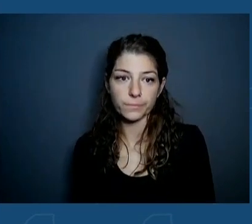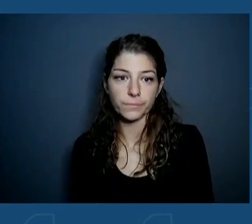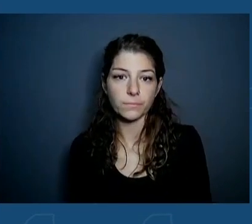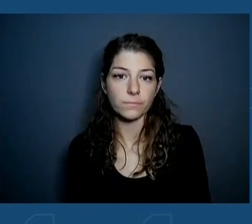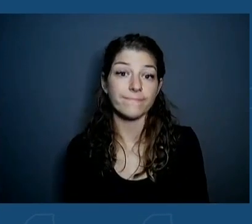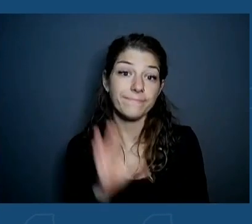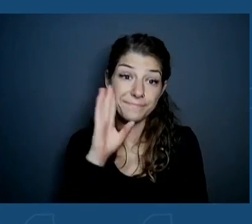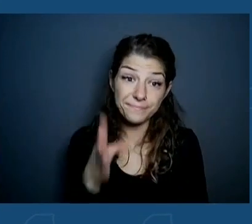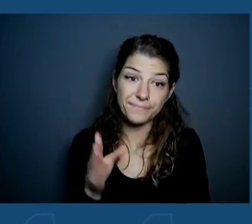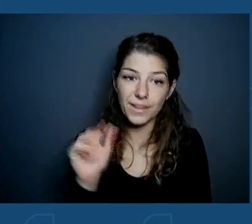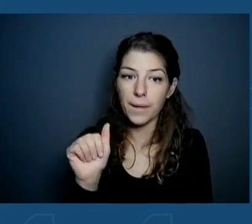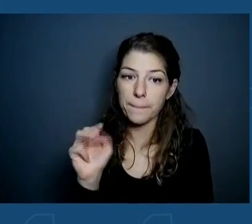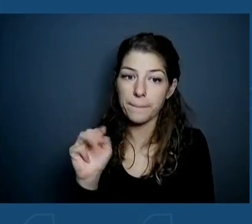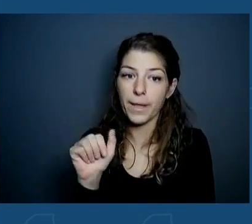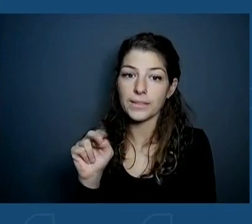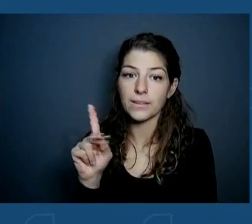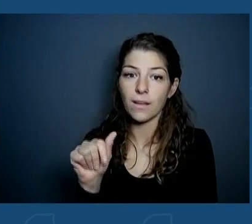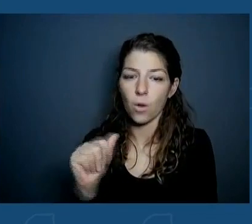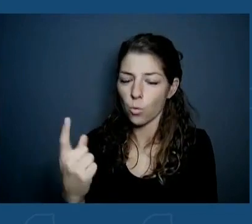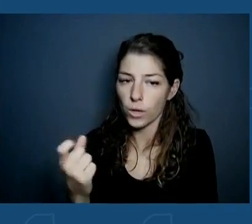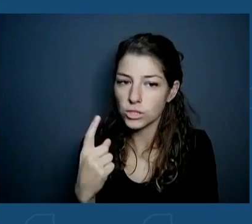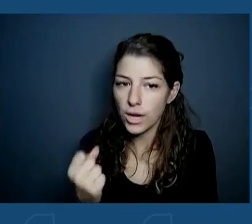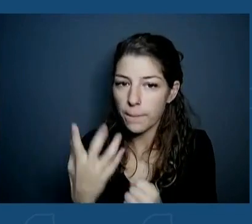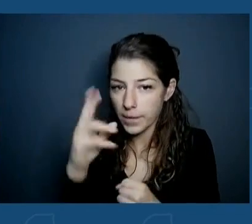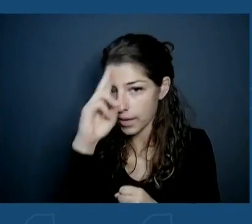THE MESSAGE OUT, AMPLIFYING WHAT I'M TALKING ABOUT TODAY,